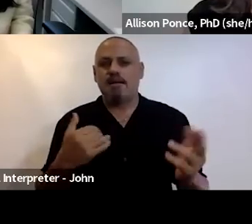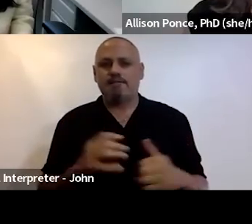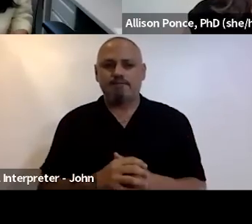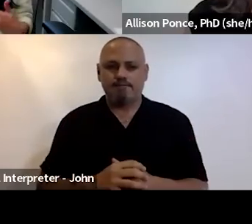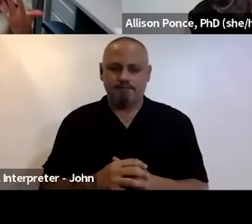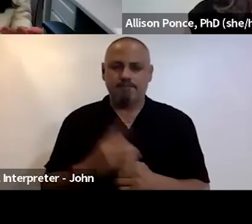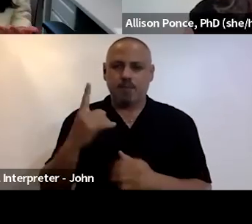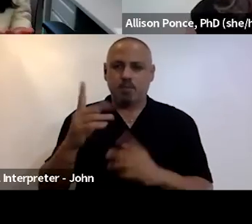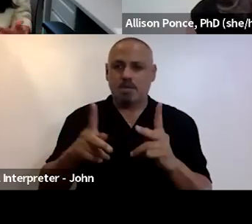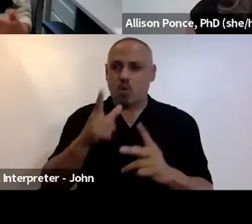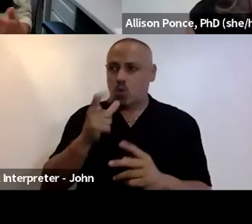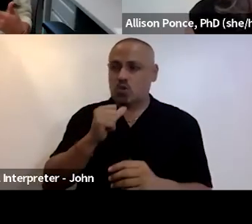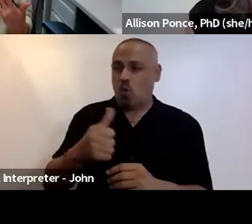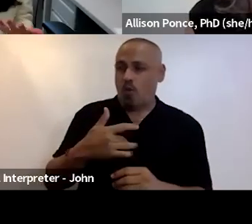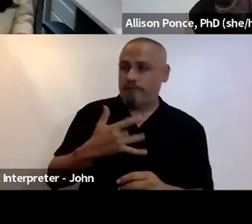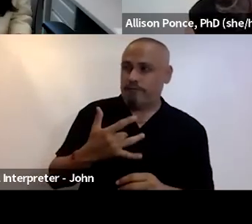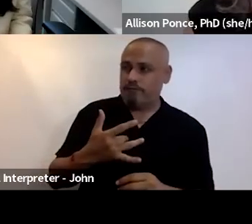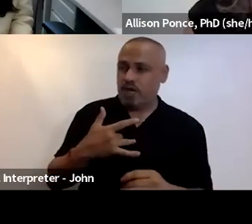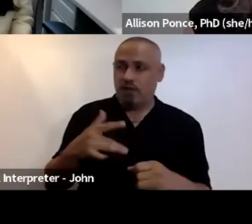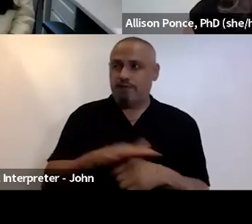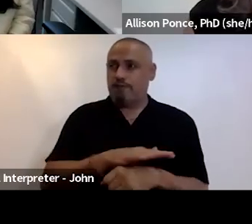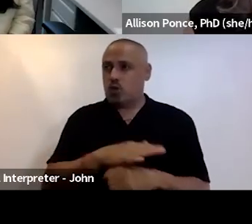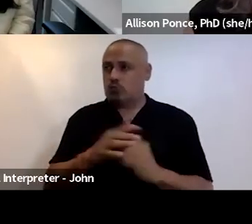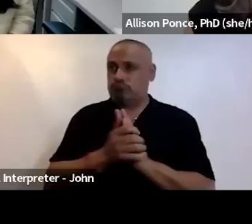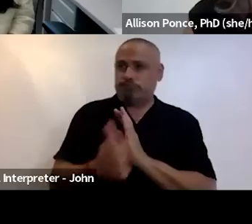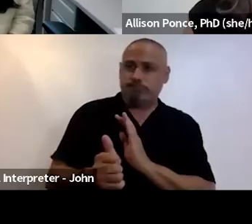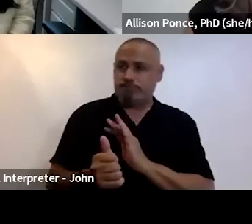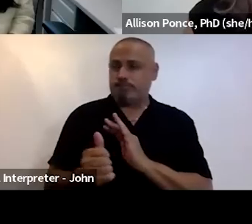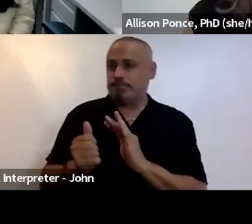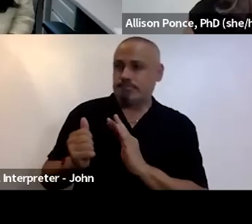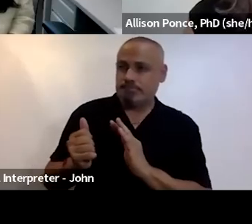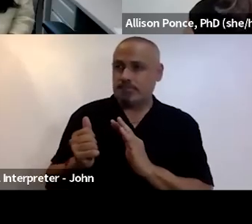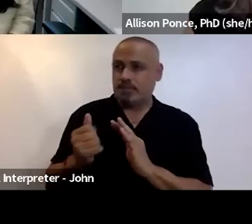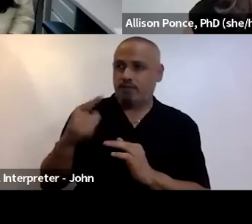to individuals who don't feel fully equipped in order to do so.